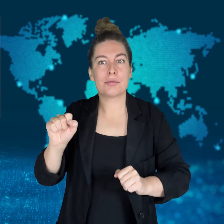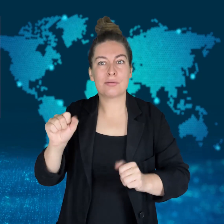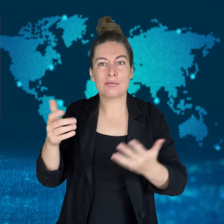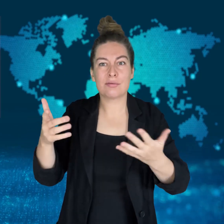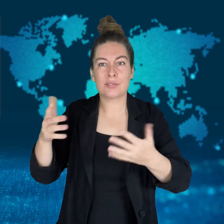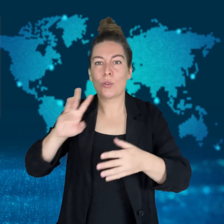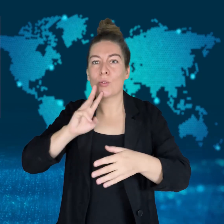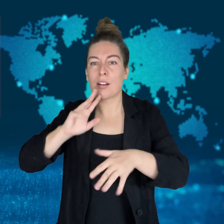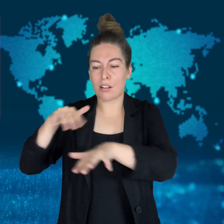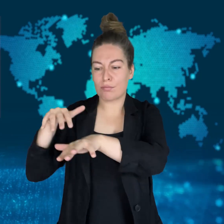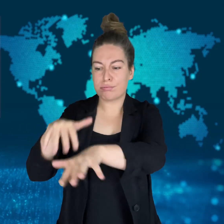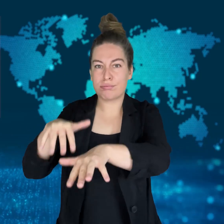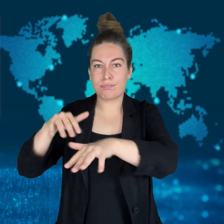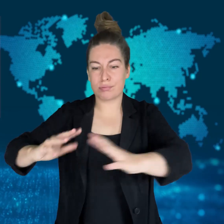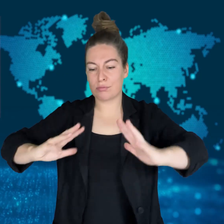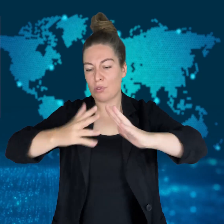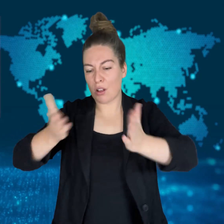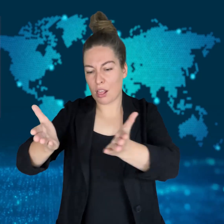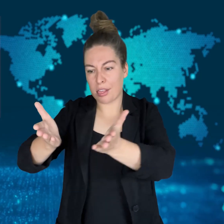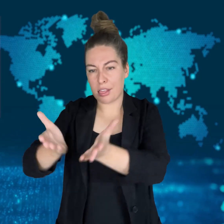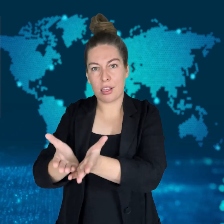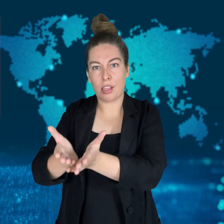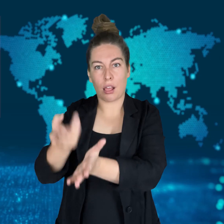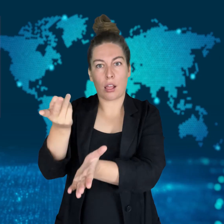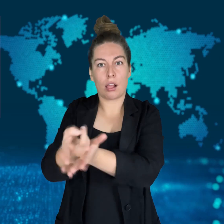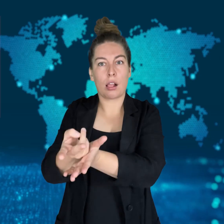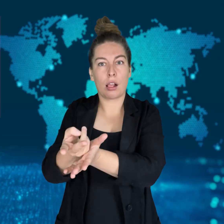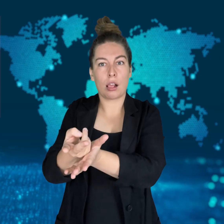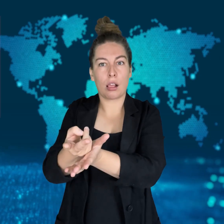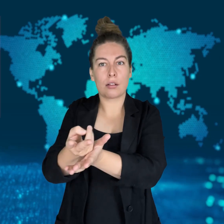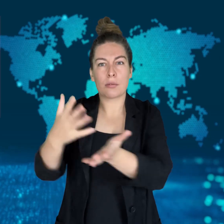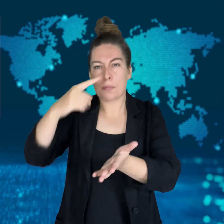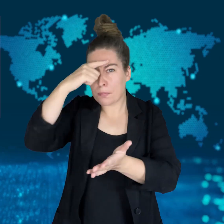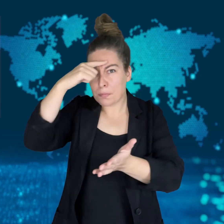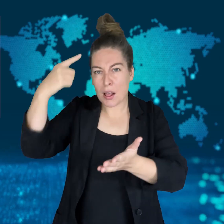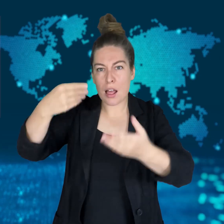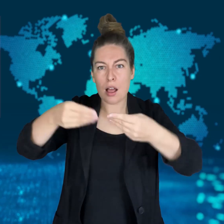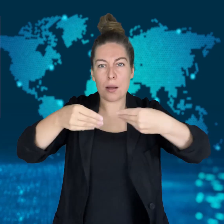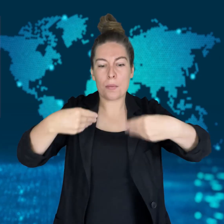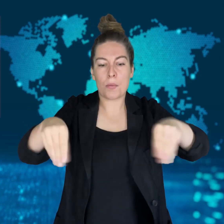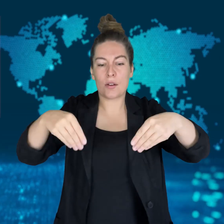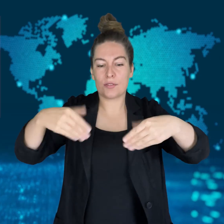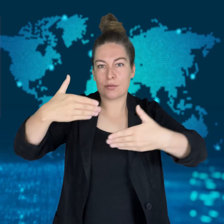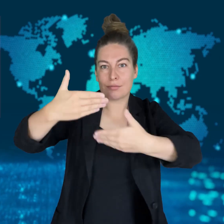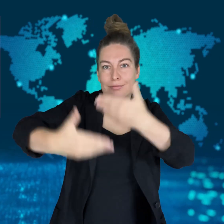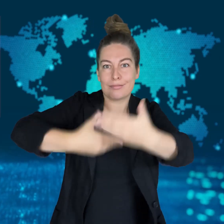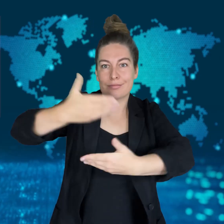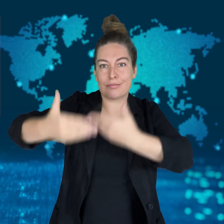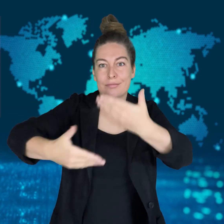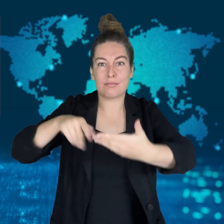Cecchettin's death shocked and outraged many Italians